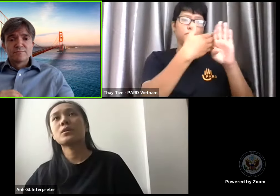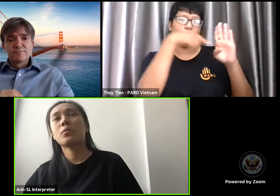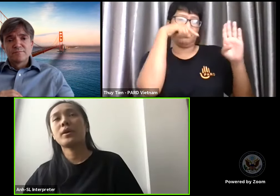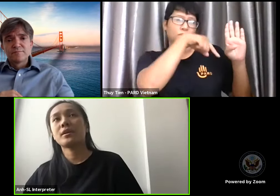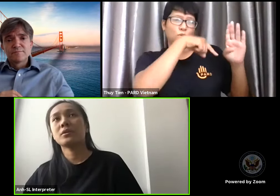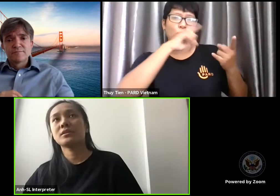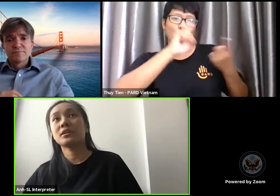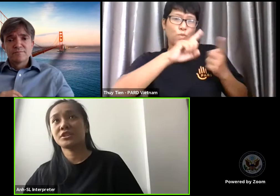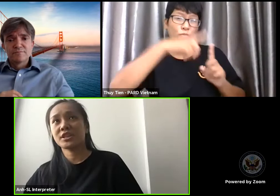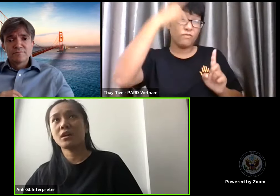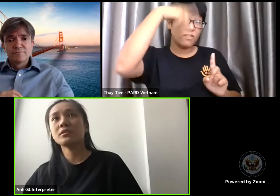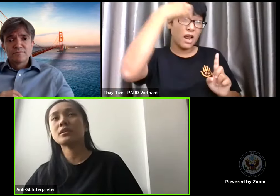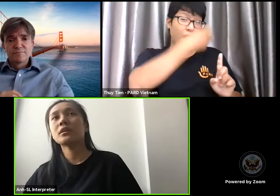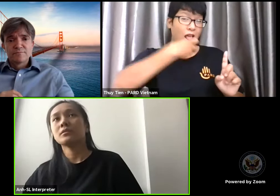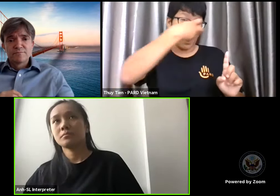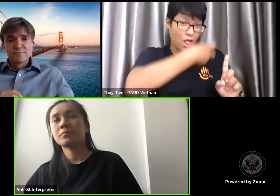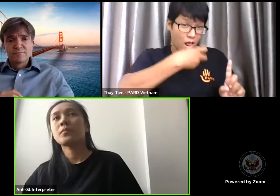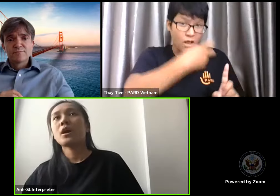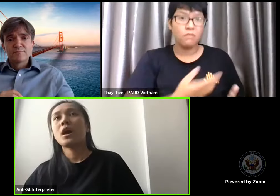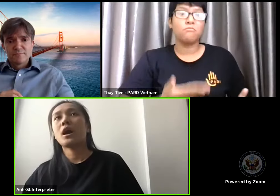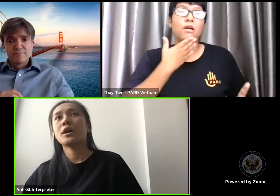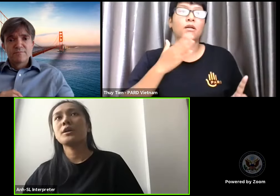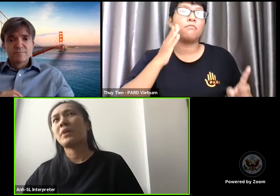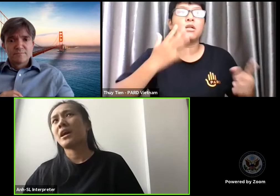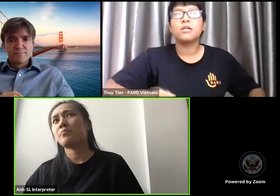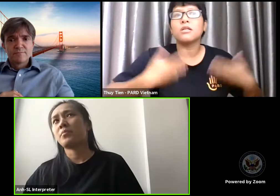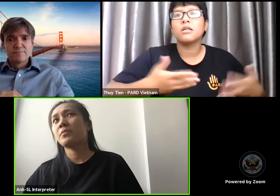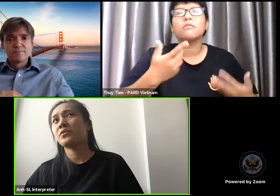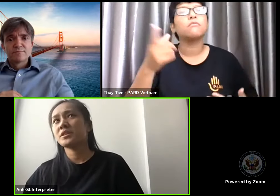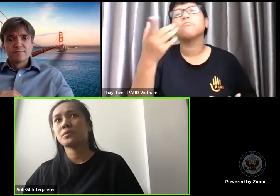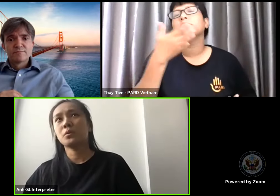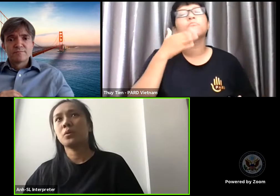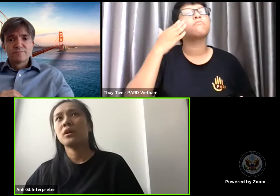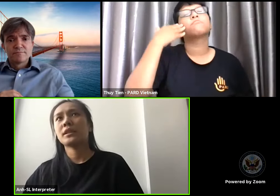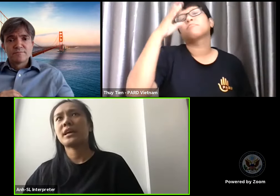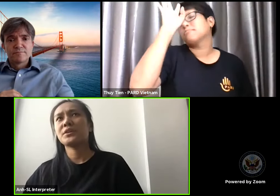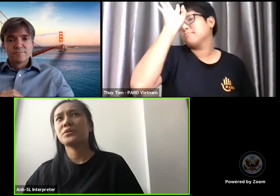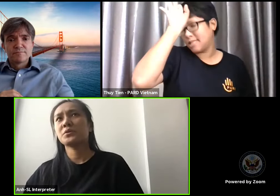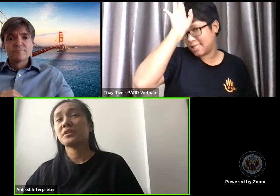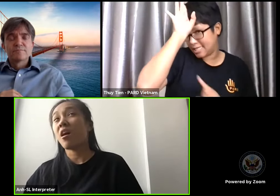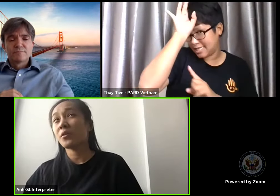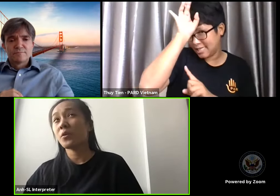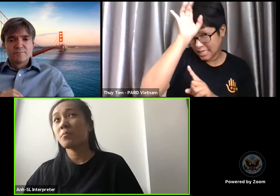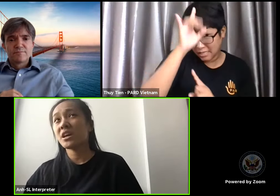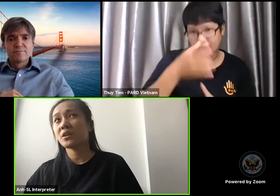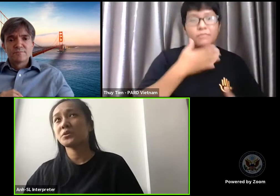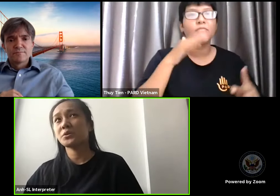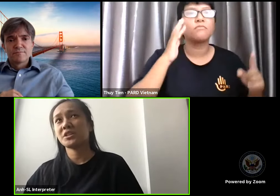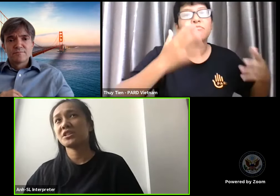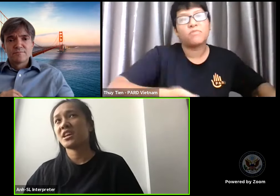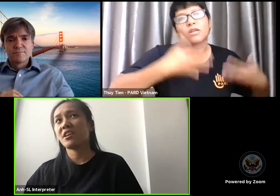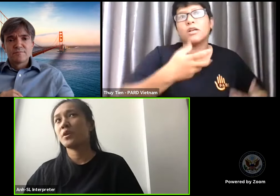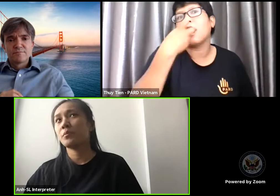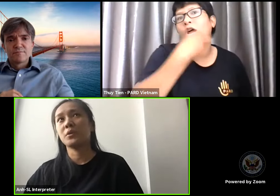so when I was a child, in my primary school, they used oral method to teach deaf people,